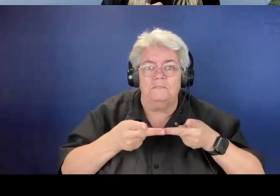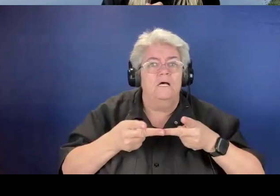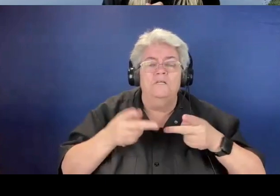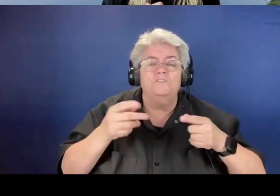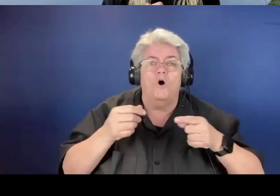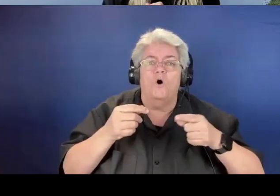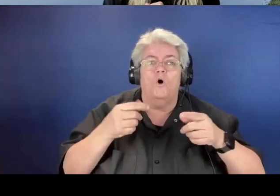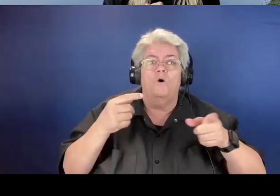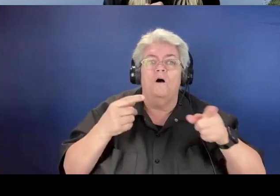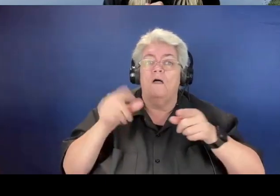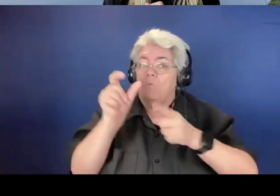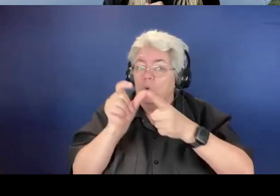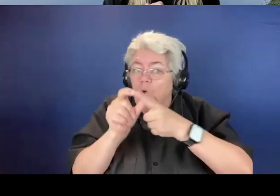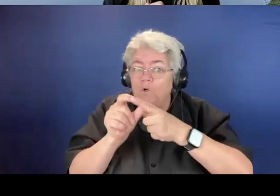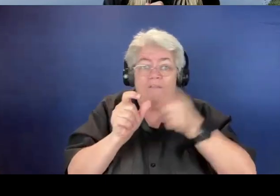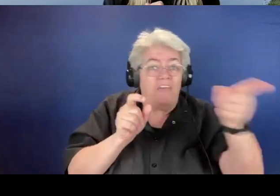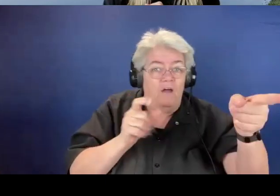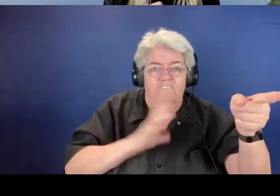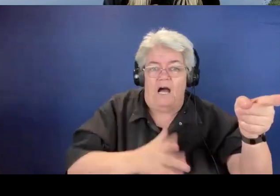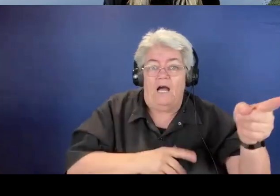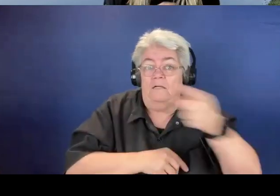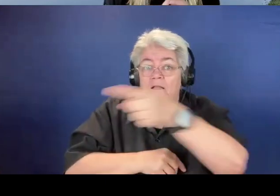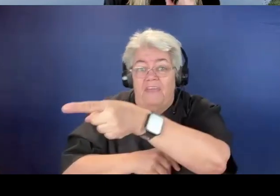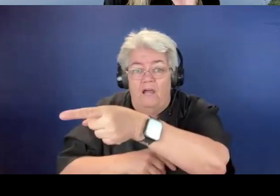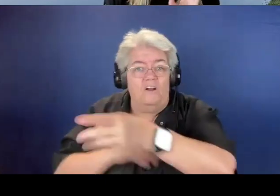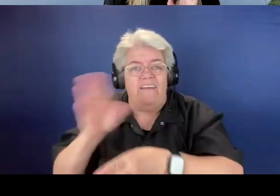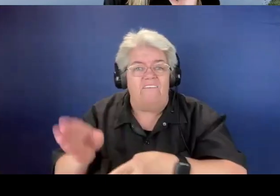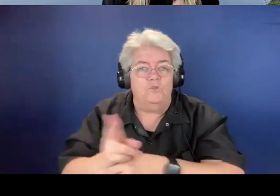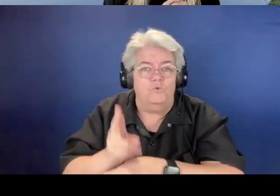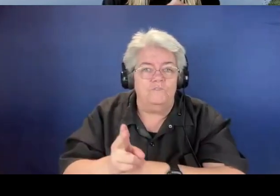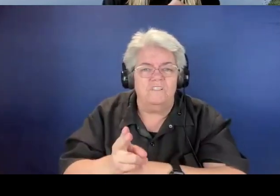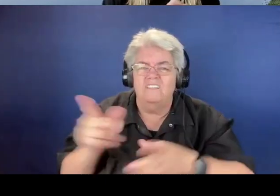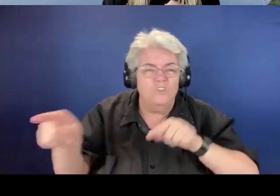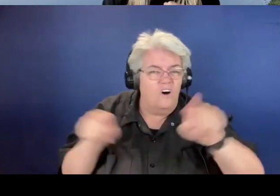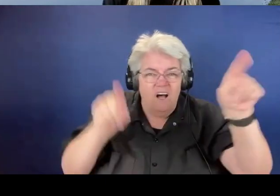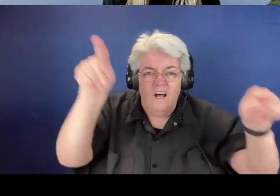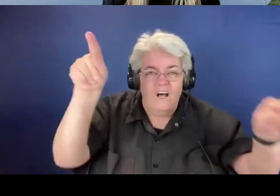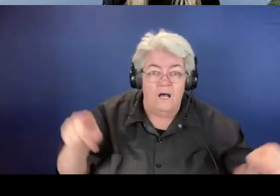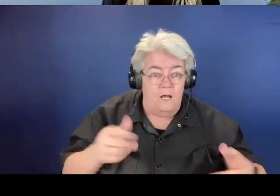make a bigger point on the dangers of simple translations in the area of speech perception.